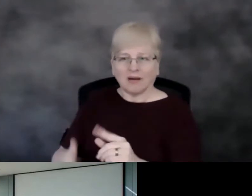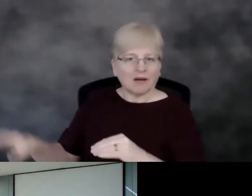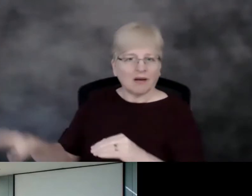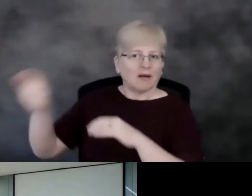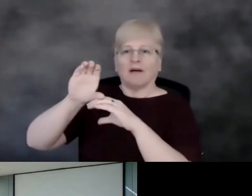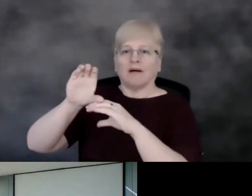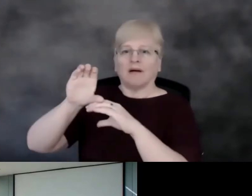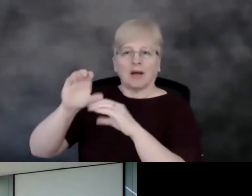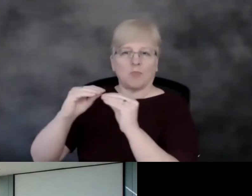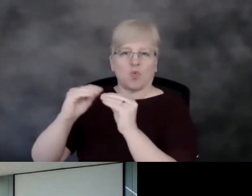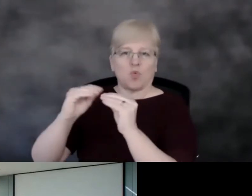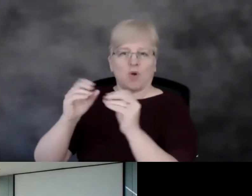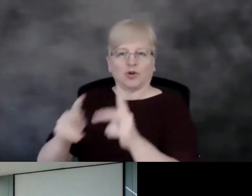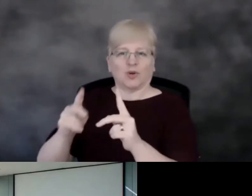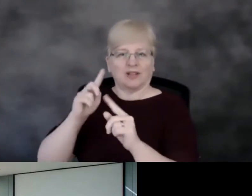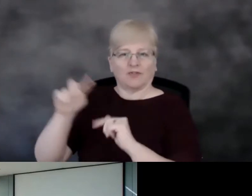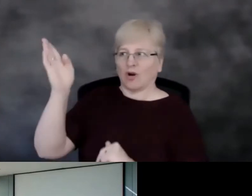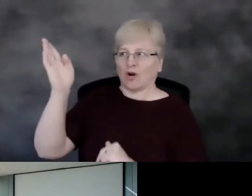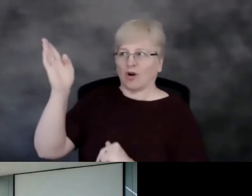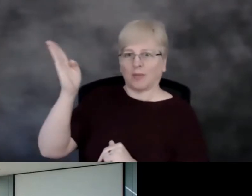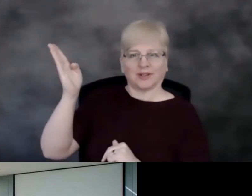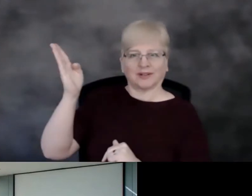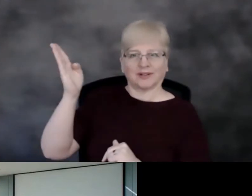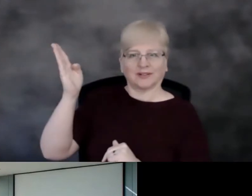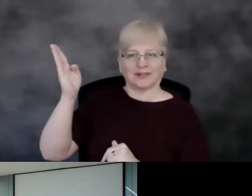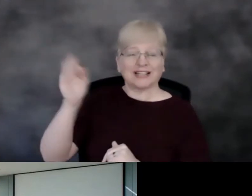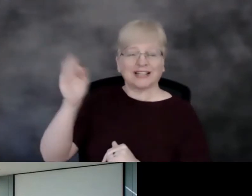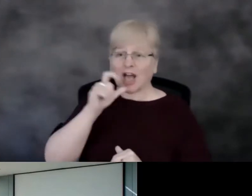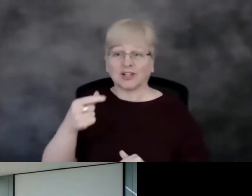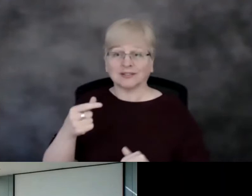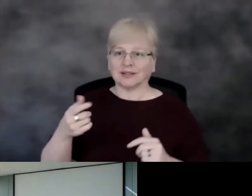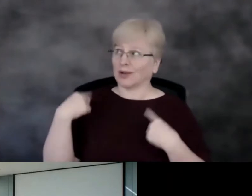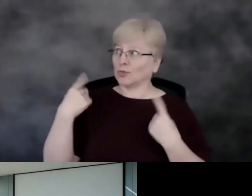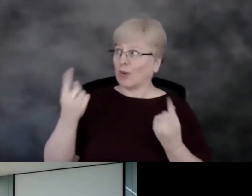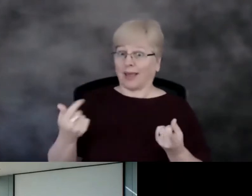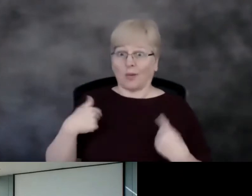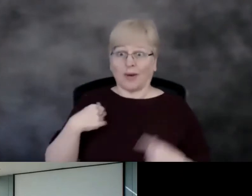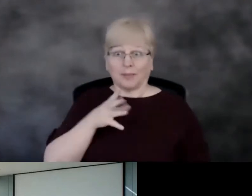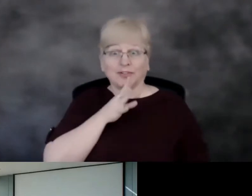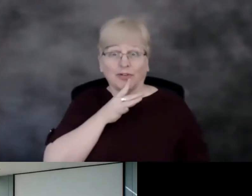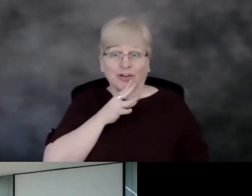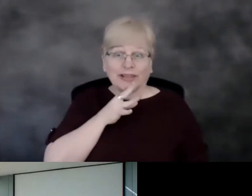16:16:27 from just talking, as I am now doing without any bullets